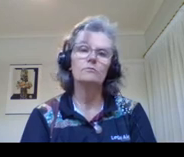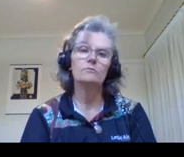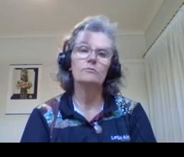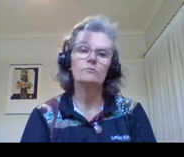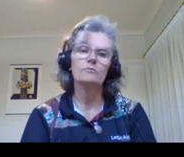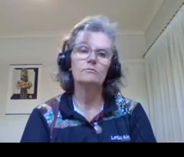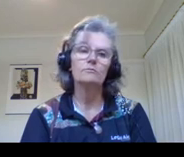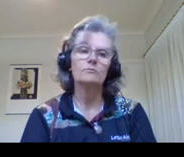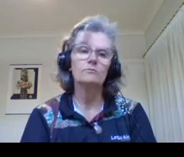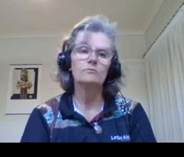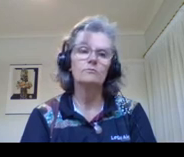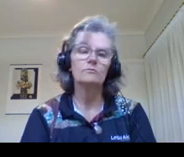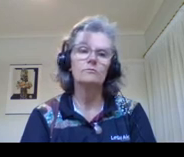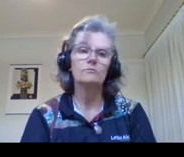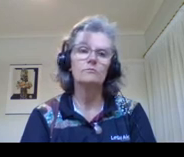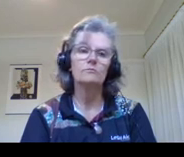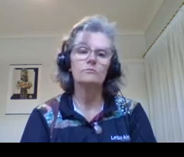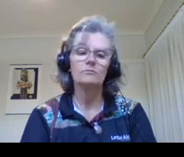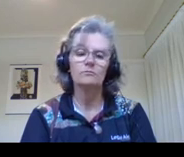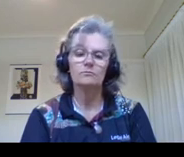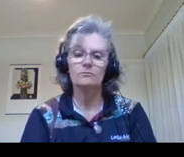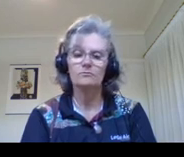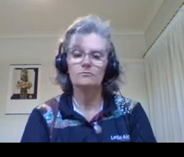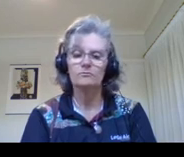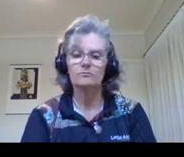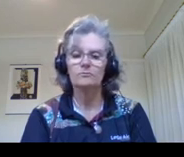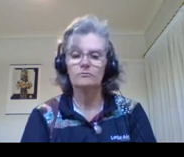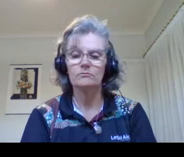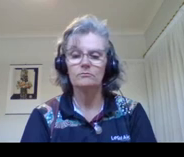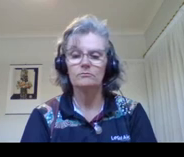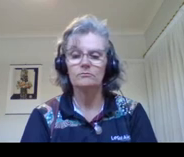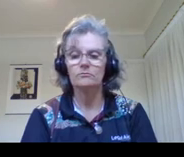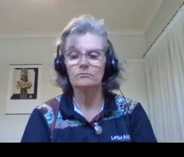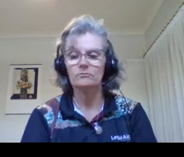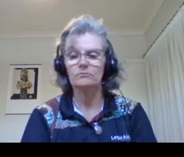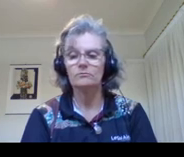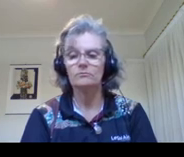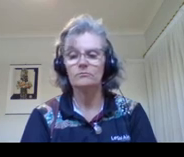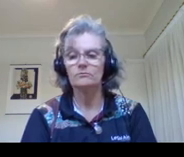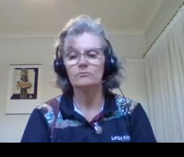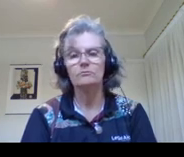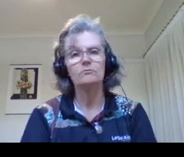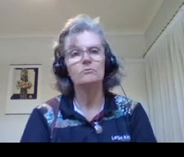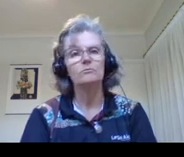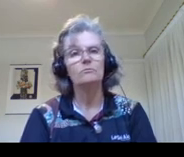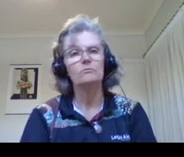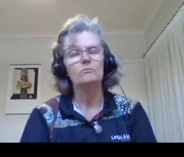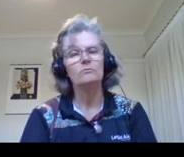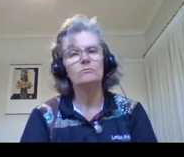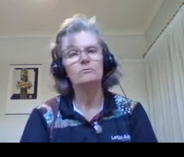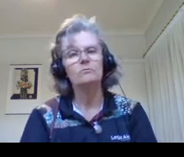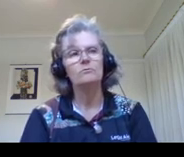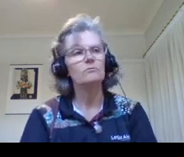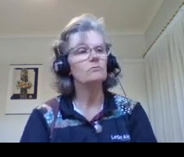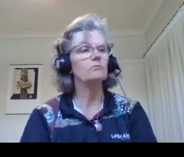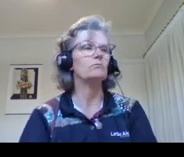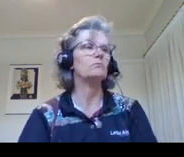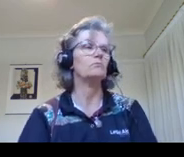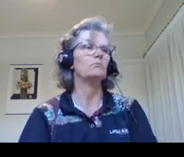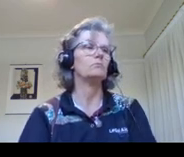to click on the link you're then invited toto download and install software and once installed